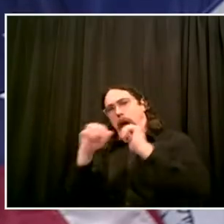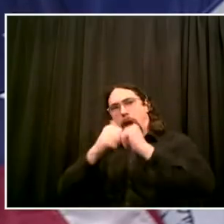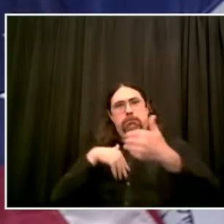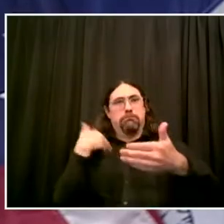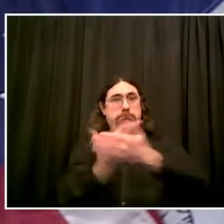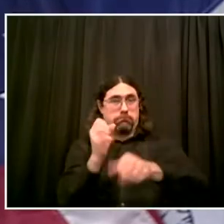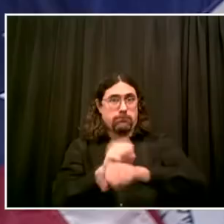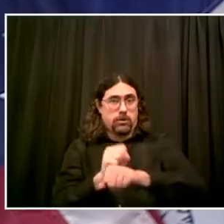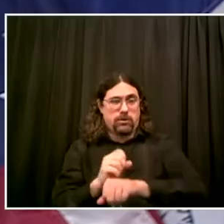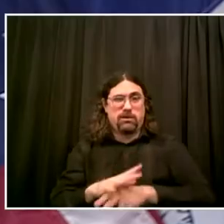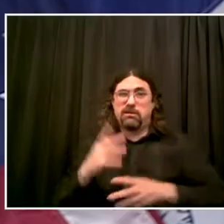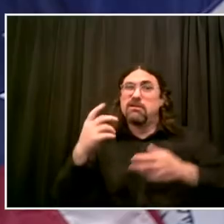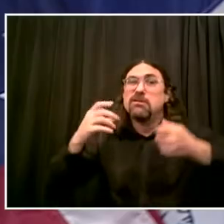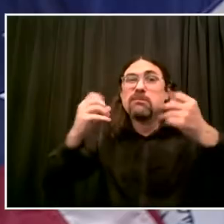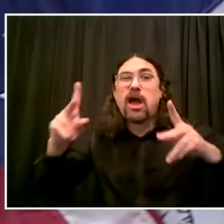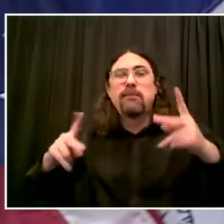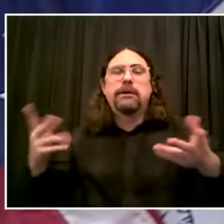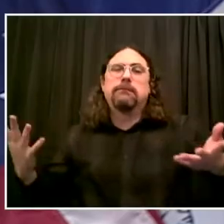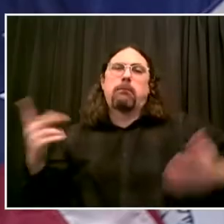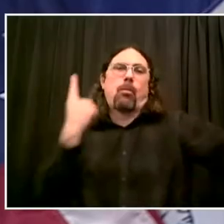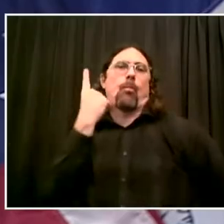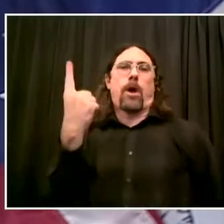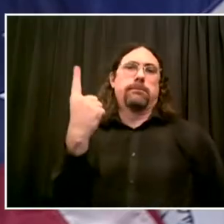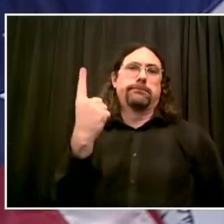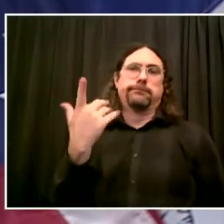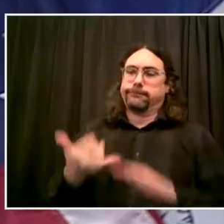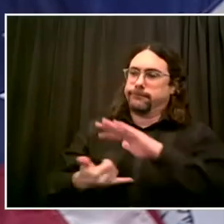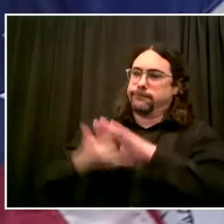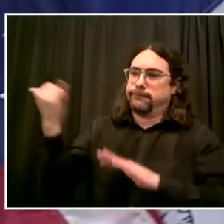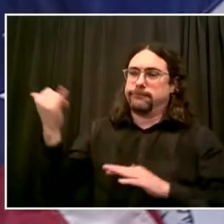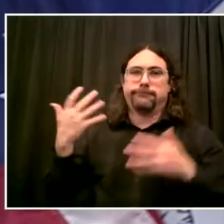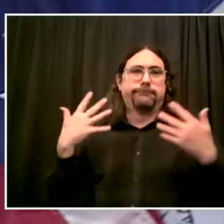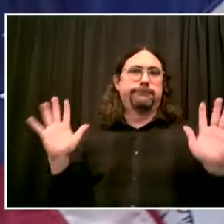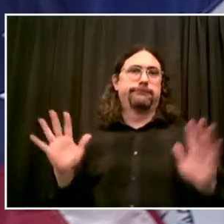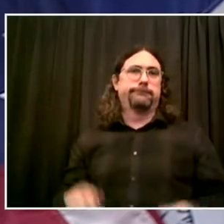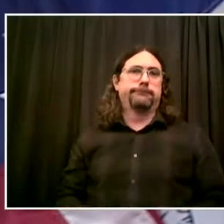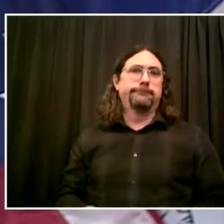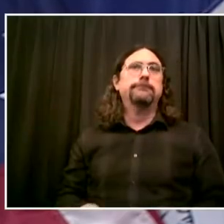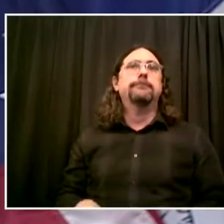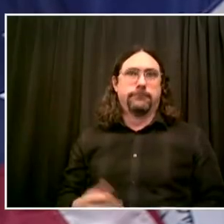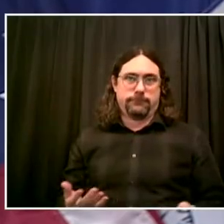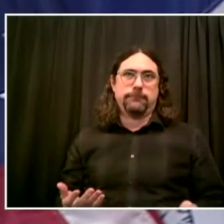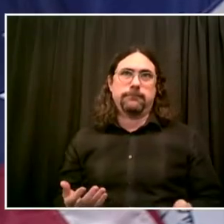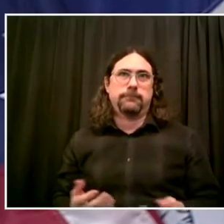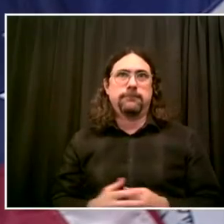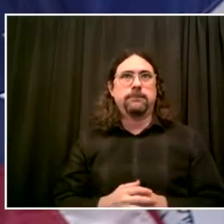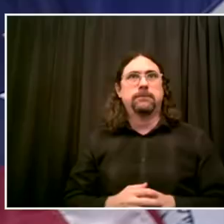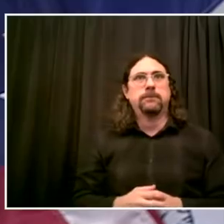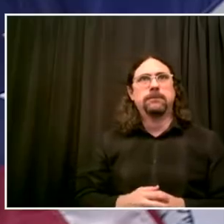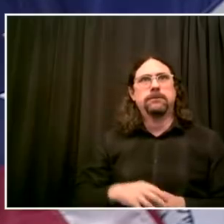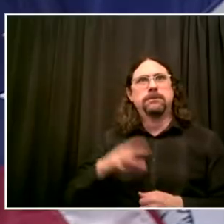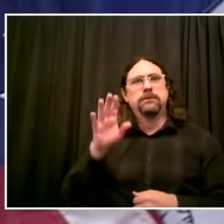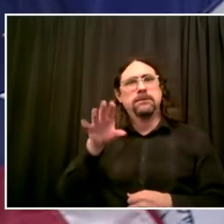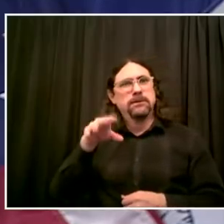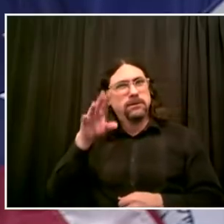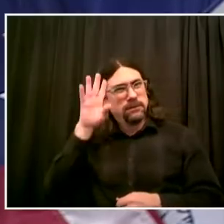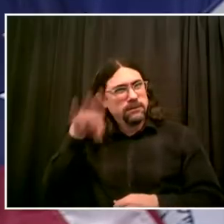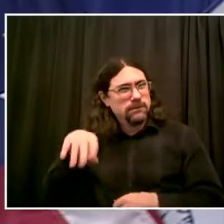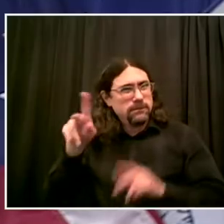THOUGH TO MAKE SURE SOCIAL